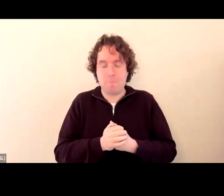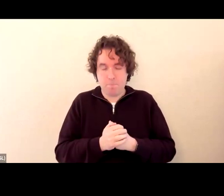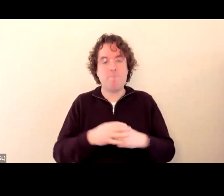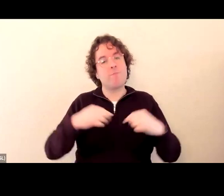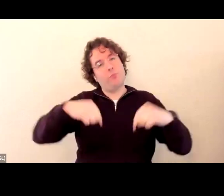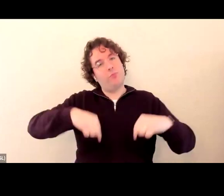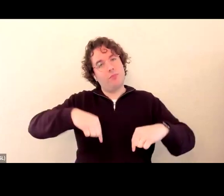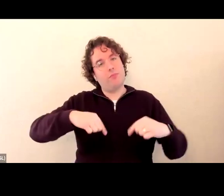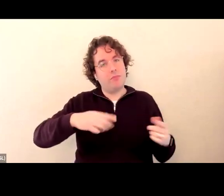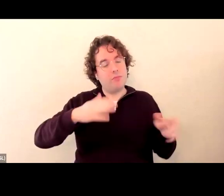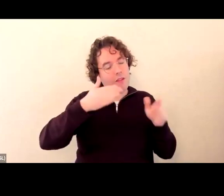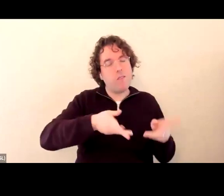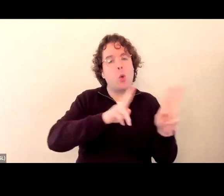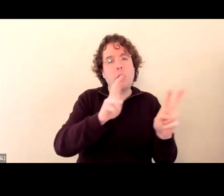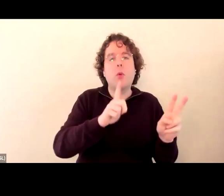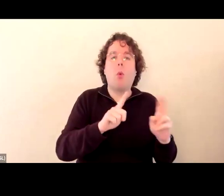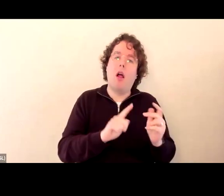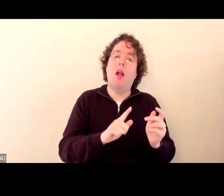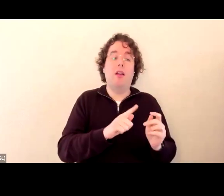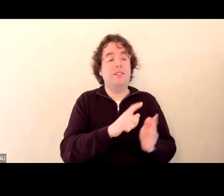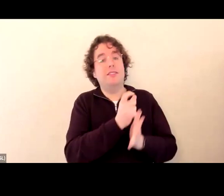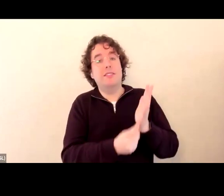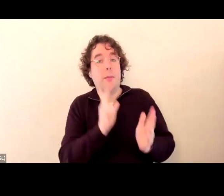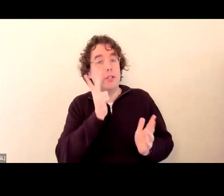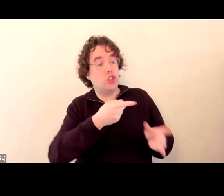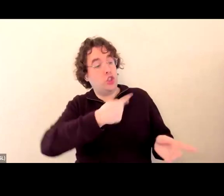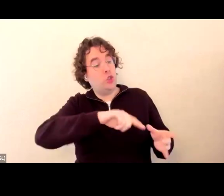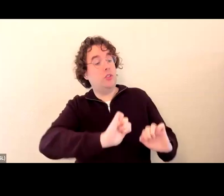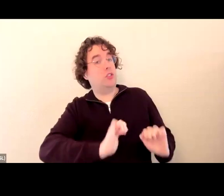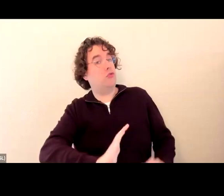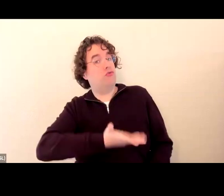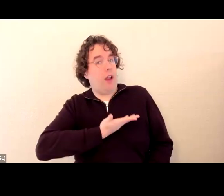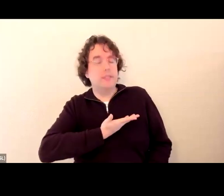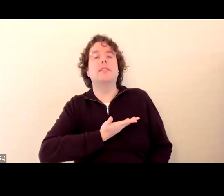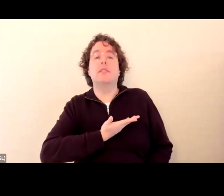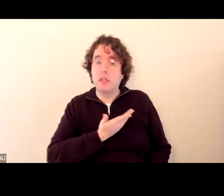the rights of disabled students. And for those of you who do not know, the Snowdon Trust Disabled